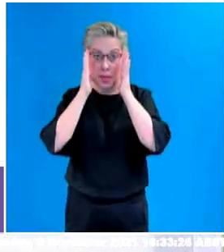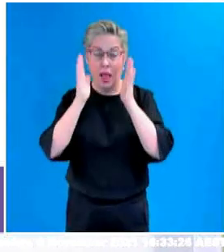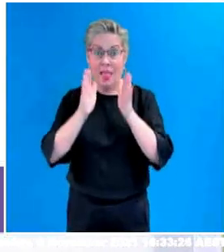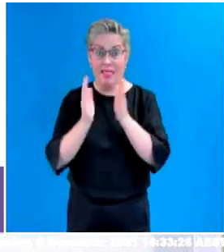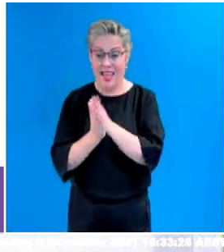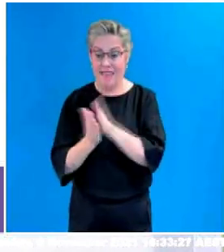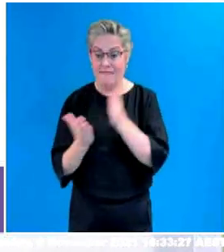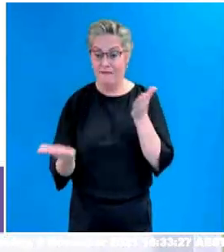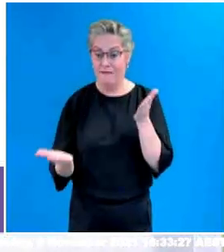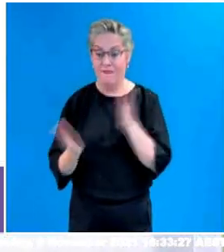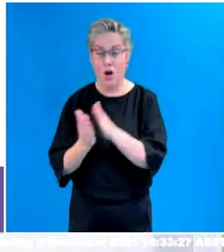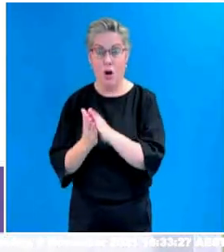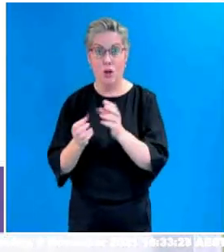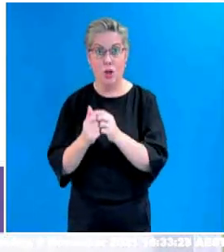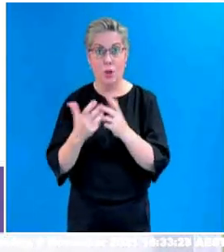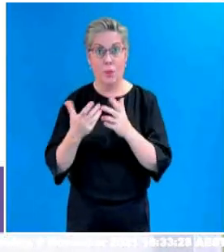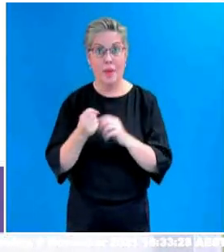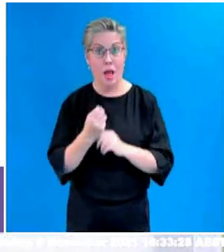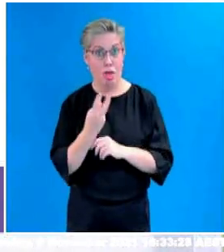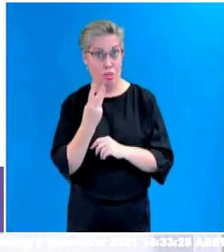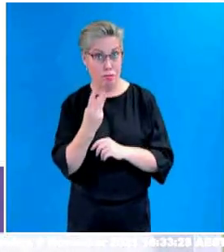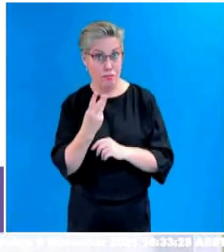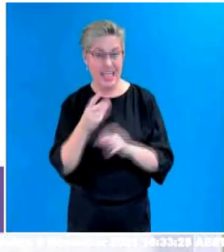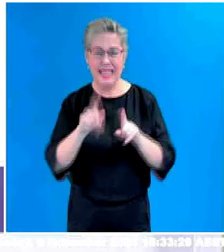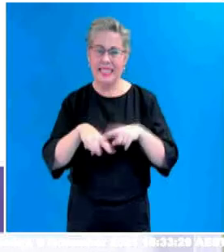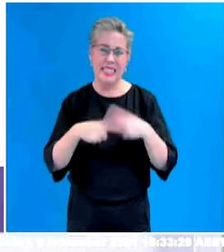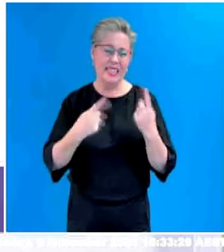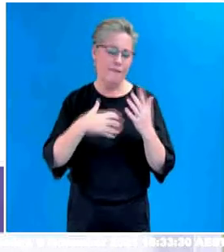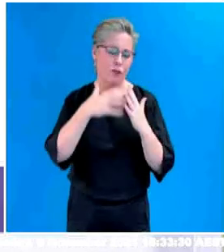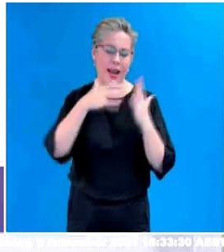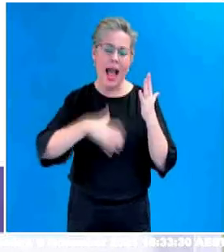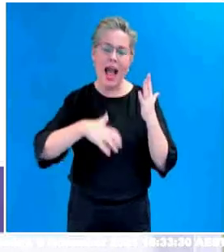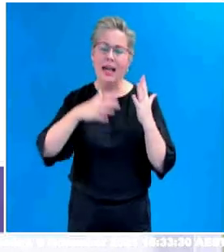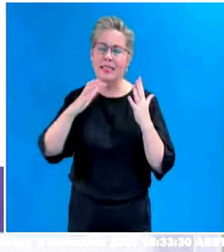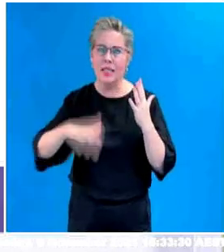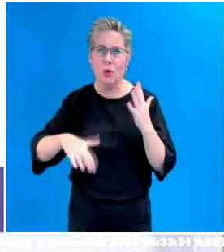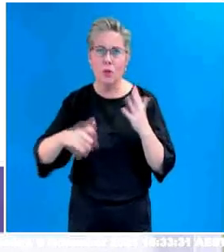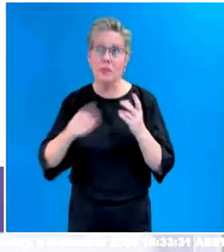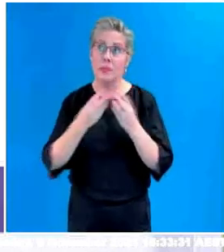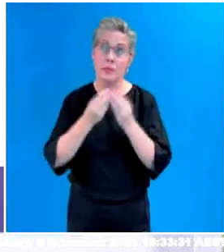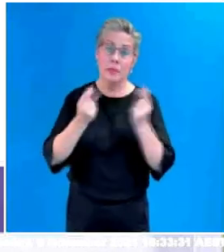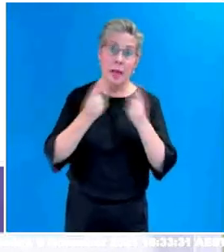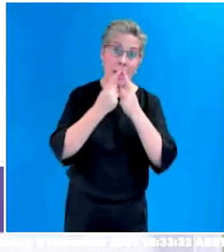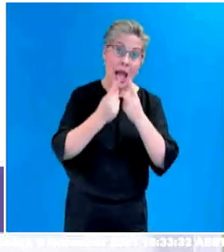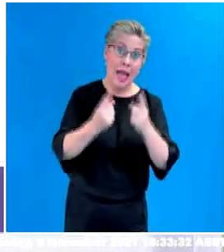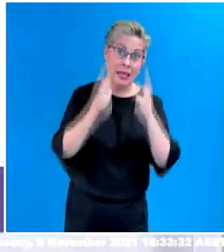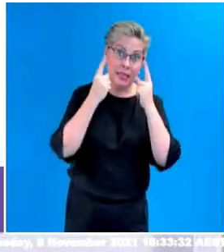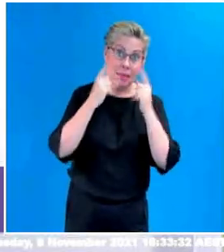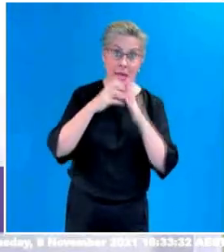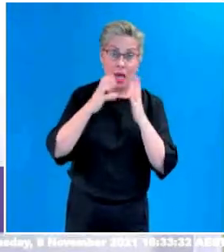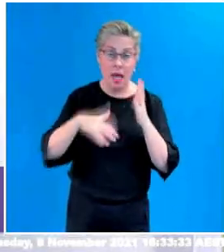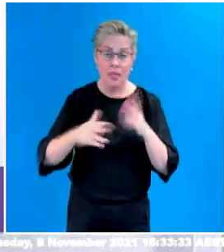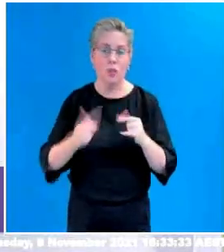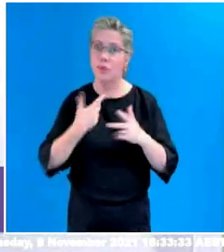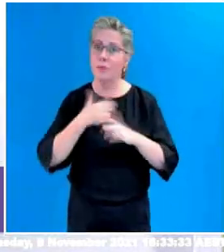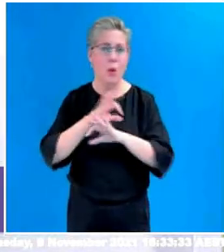what we have described as the hearing bundle. So those are articles. Some academic articles. Yes, I see.